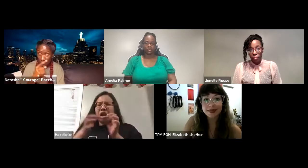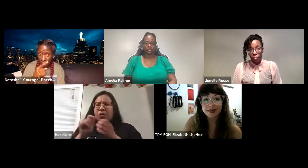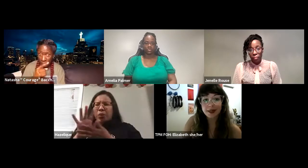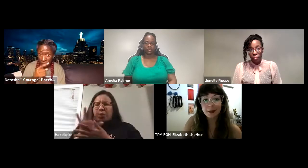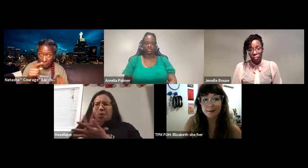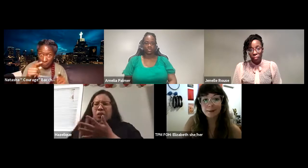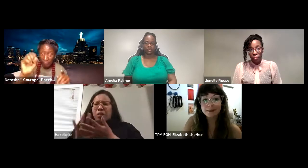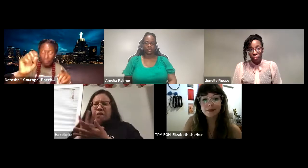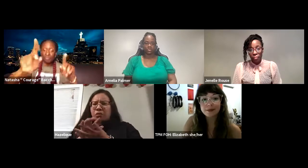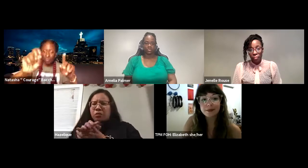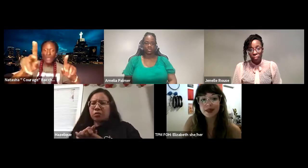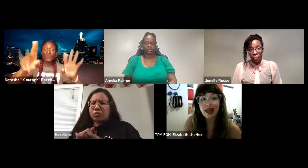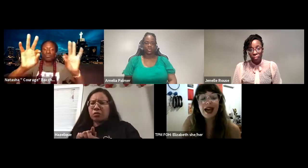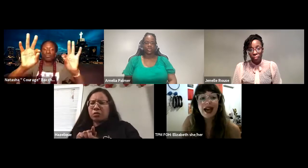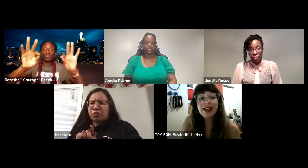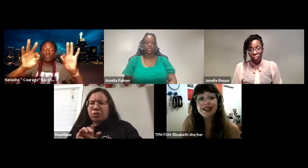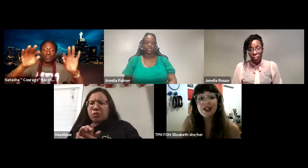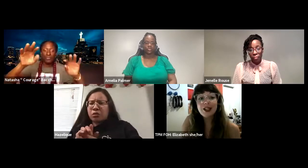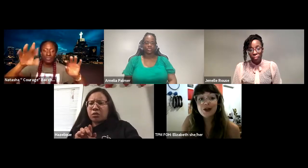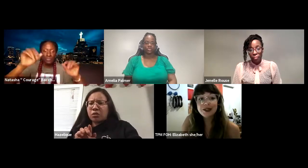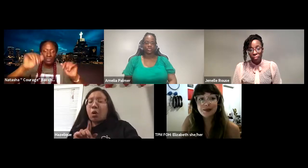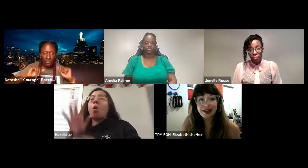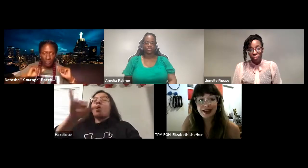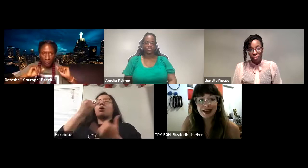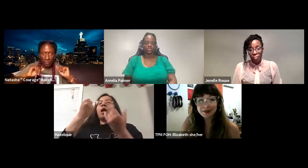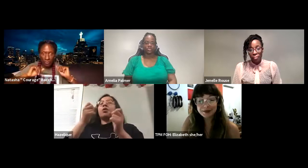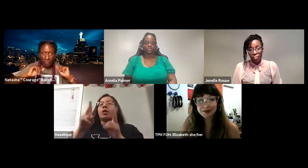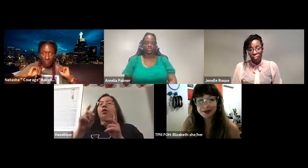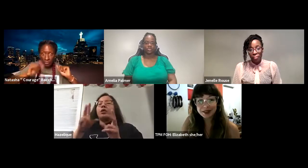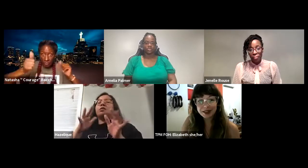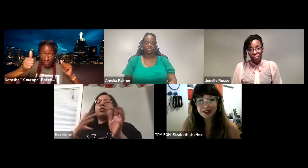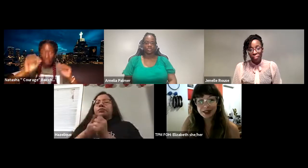that connection and understand each other and-- dominique sorry it's a little frozen sorry i'm